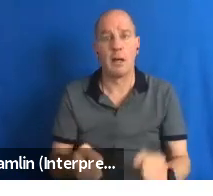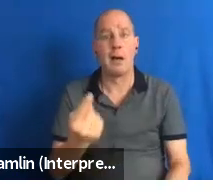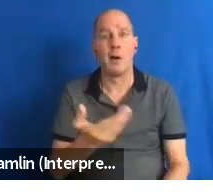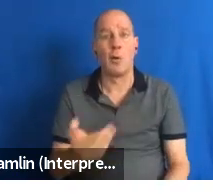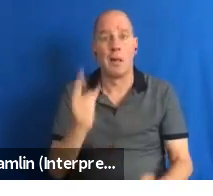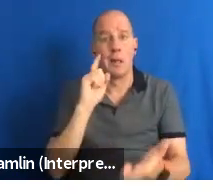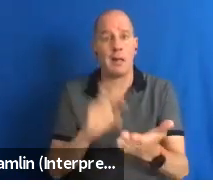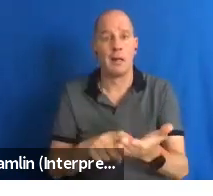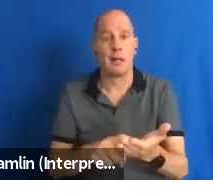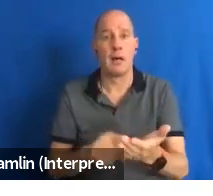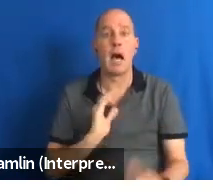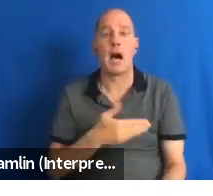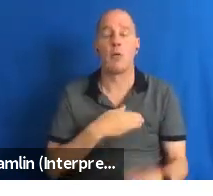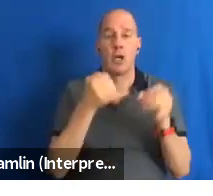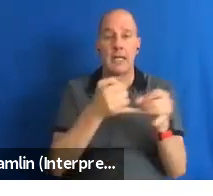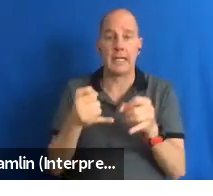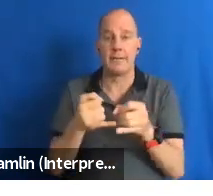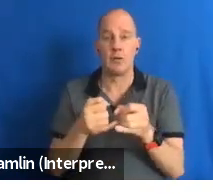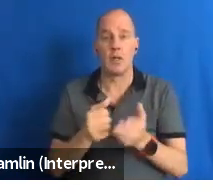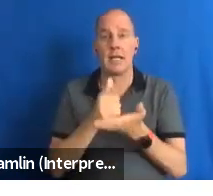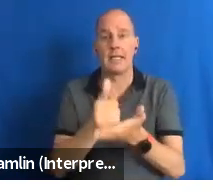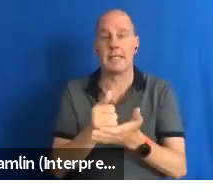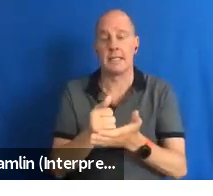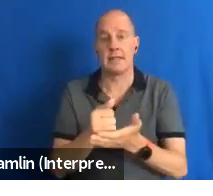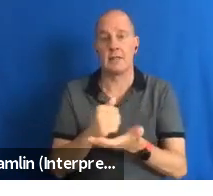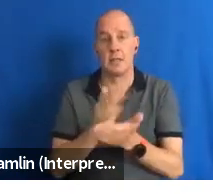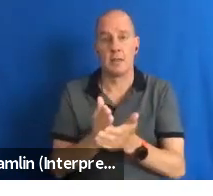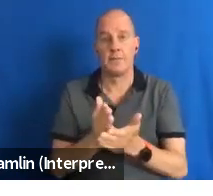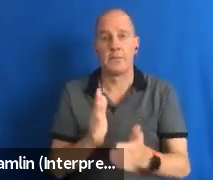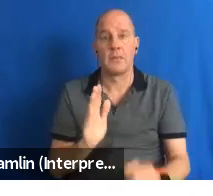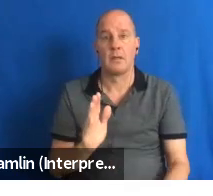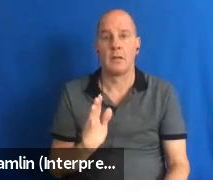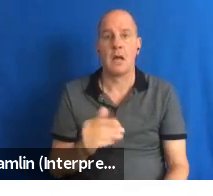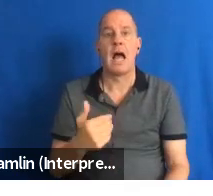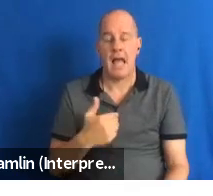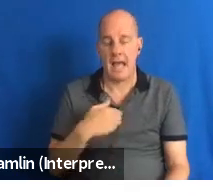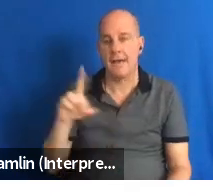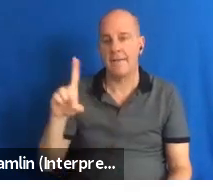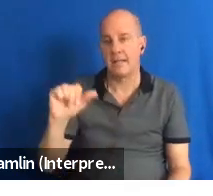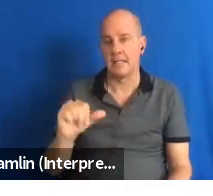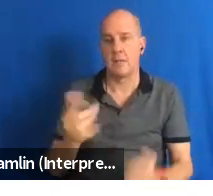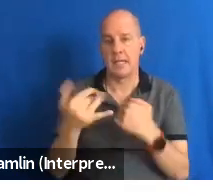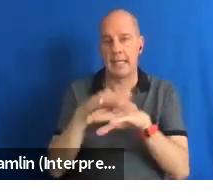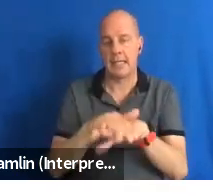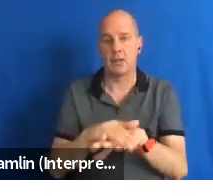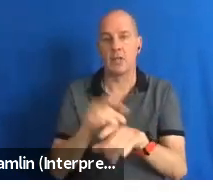our individual assistance section does have Disability Integration Specialist that is part